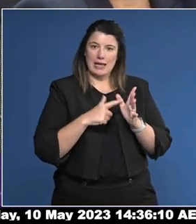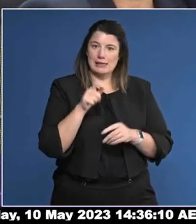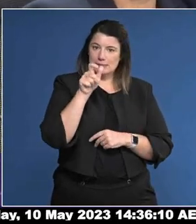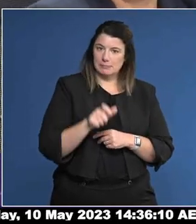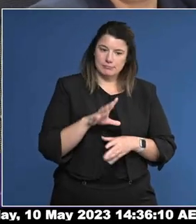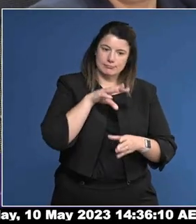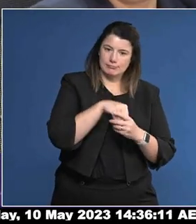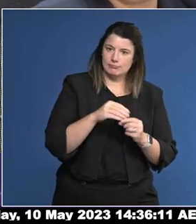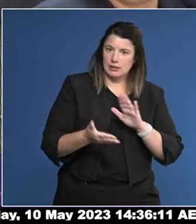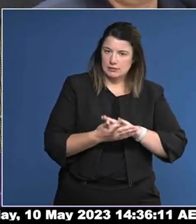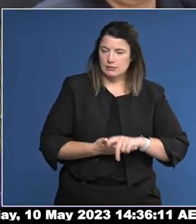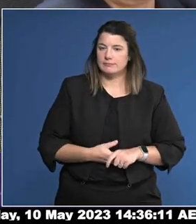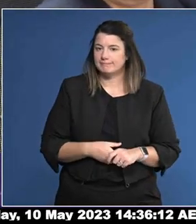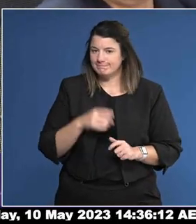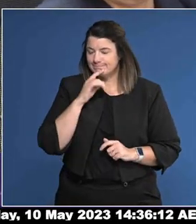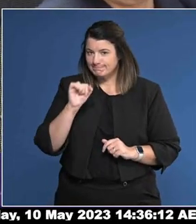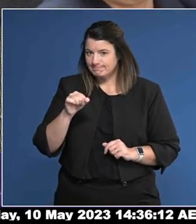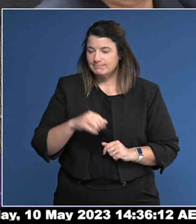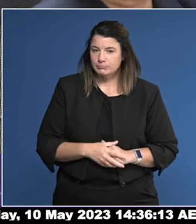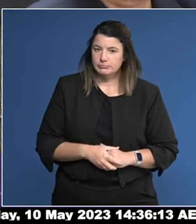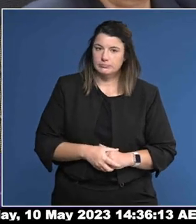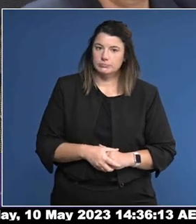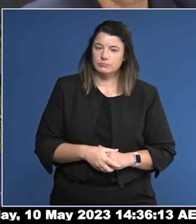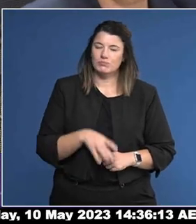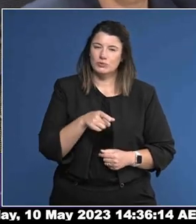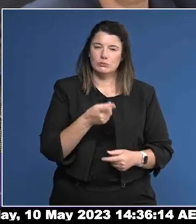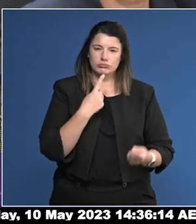Yes. MS EASTMAN: And you say in the statement that: